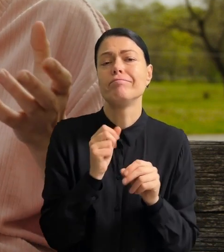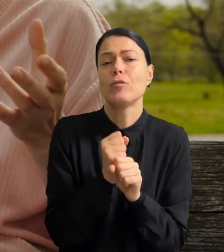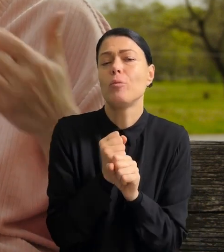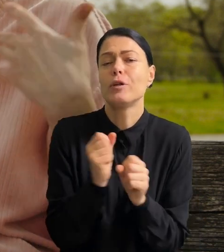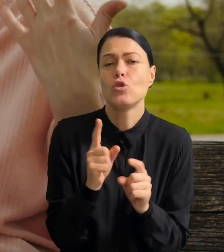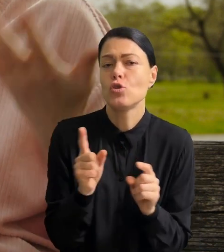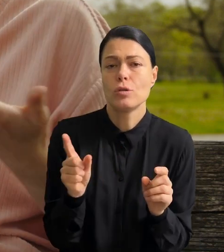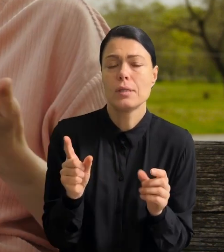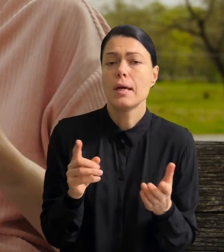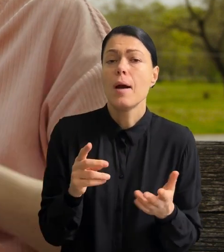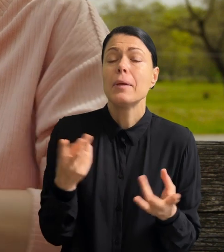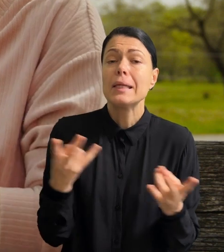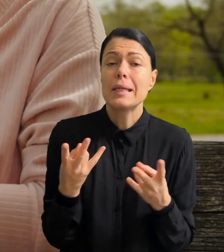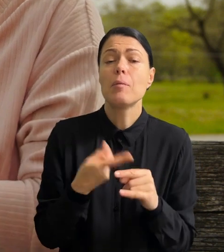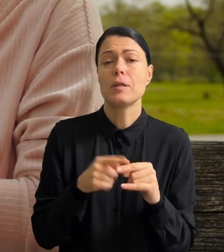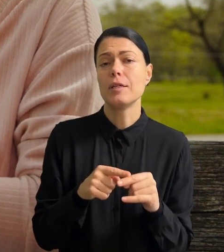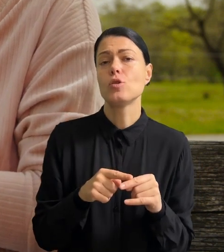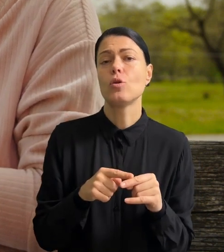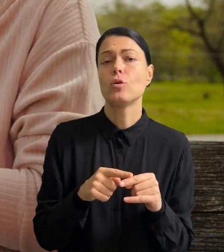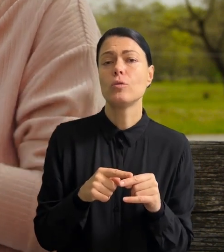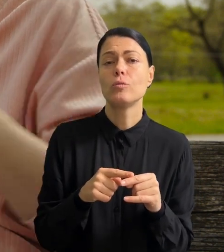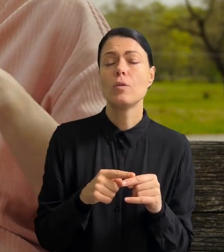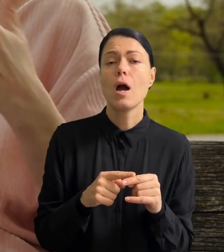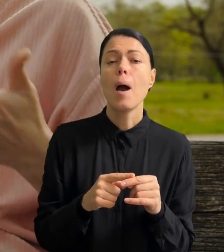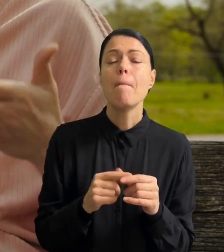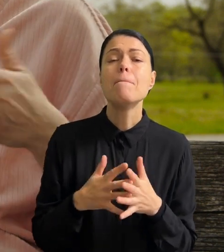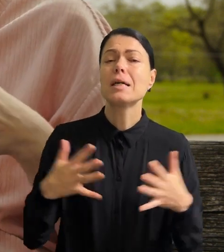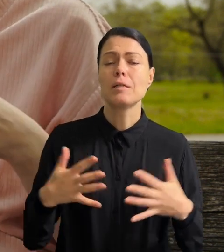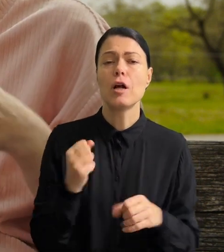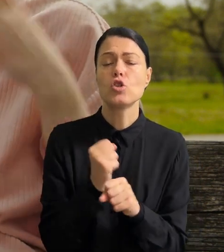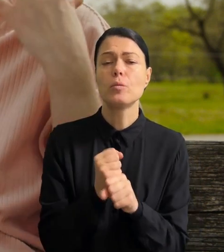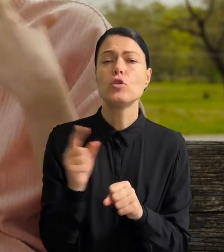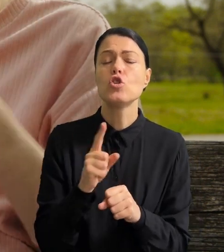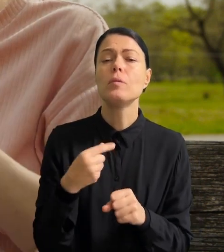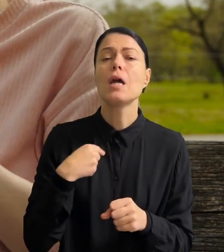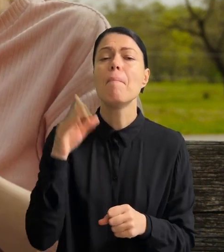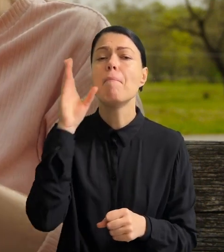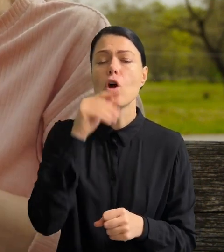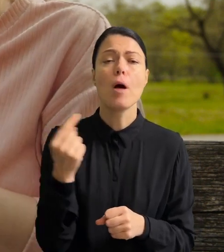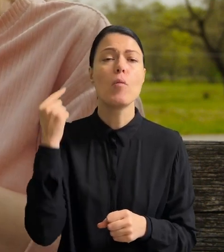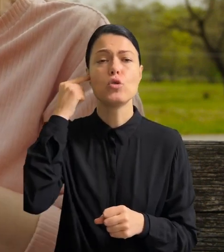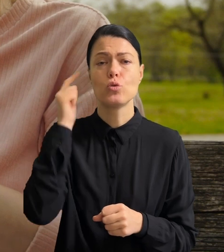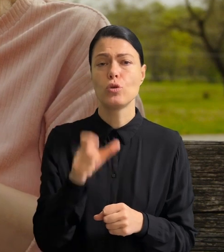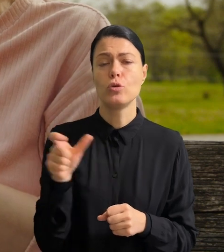And for that, I had to achieve the maximum so that I could hear people.